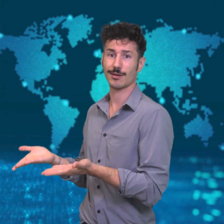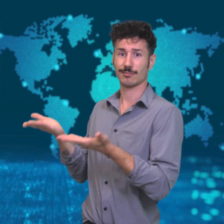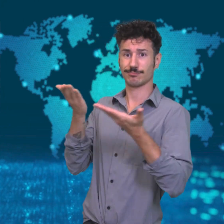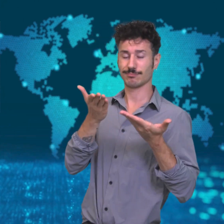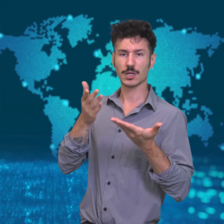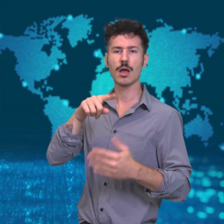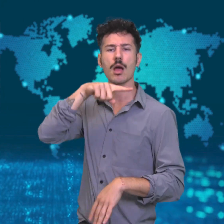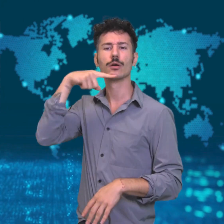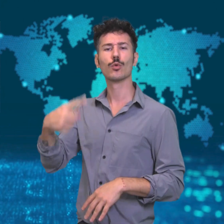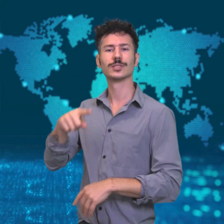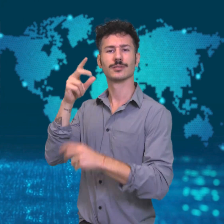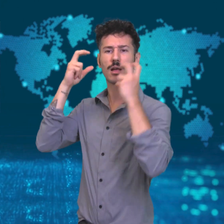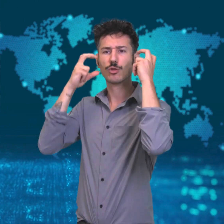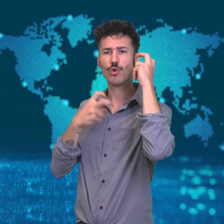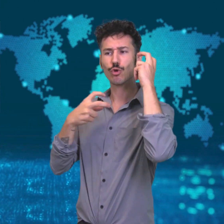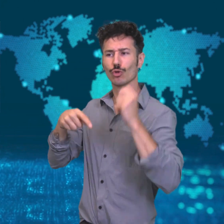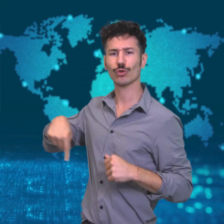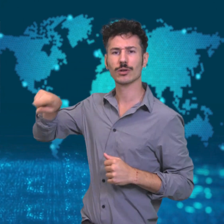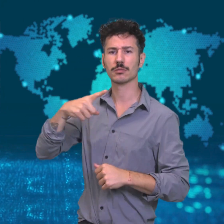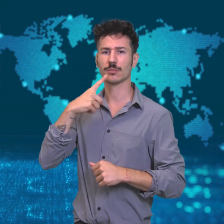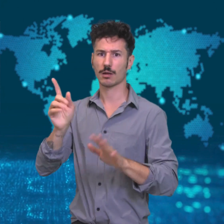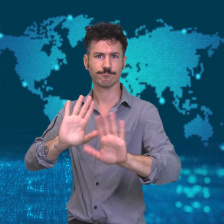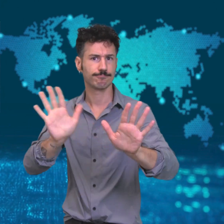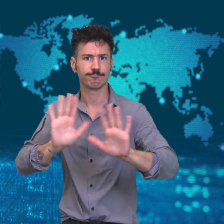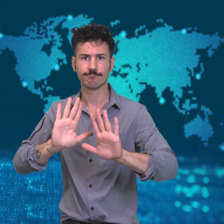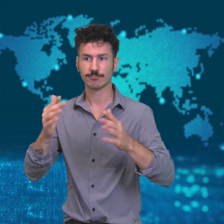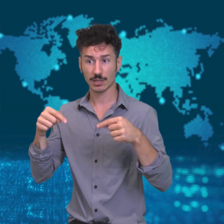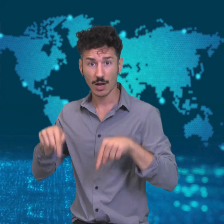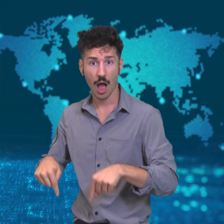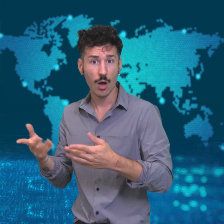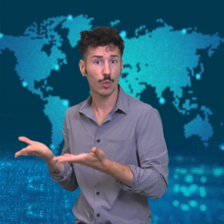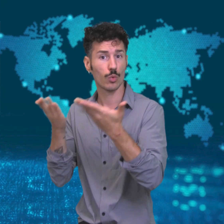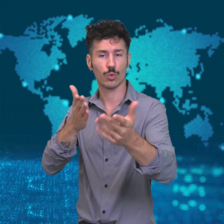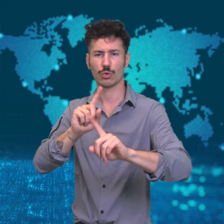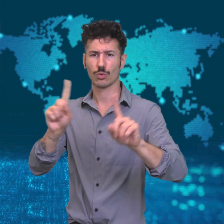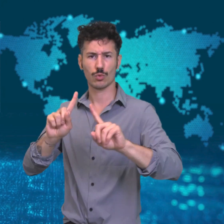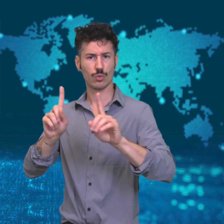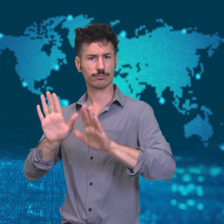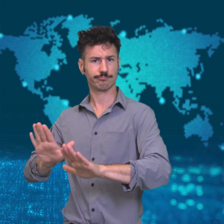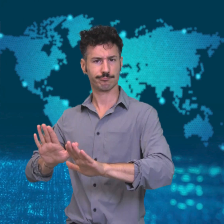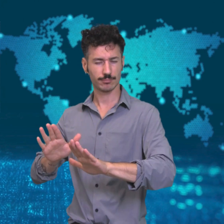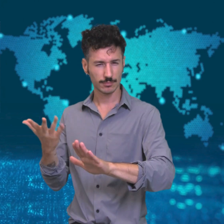his Russian doctors said he could not be moved yet.